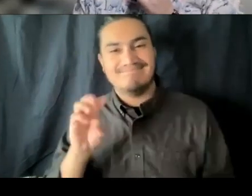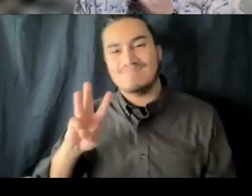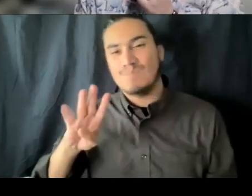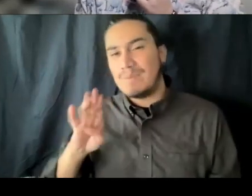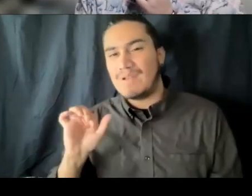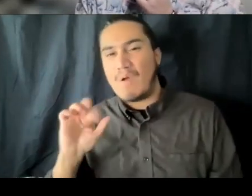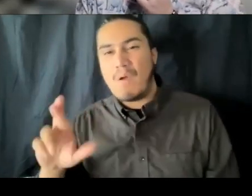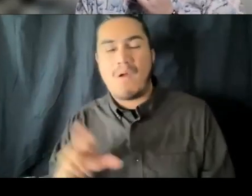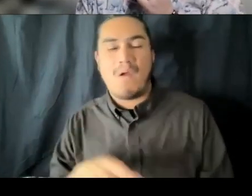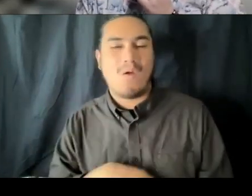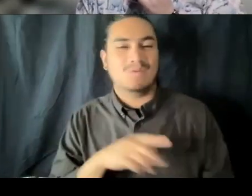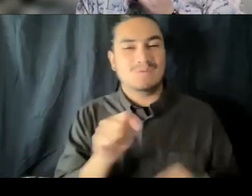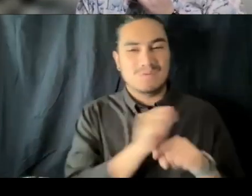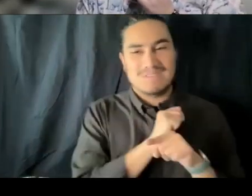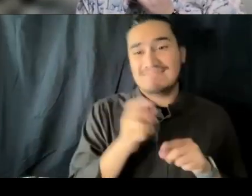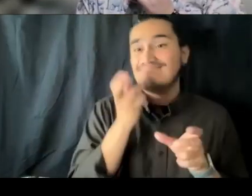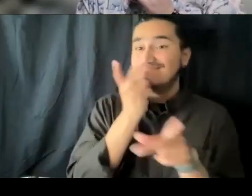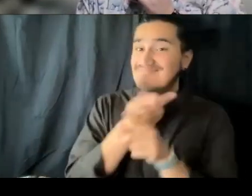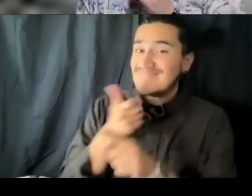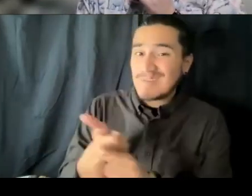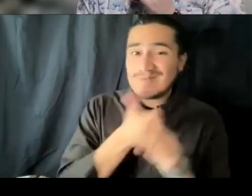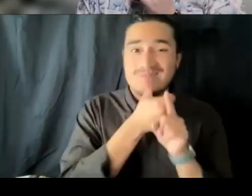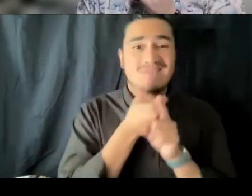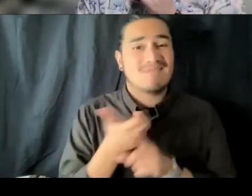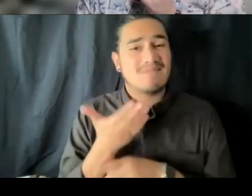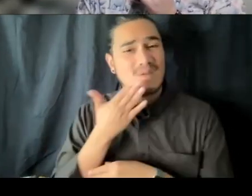Please take care of yourselves. Thank you for what you do for your communities.